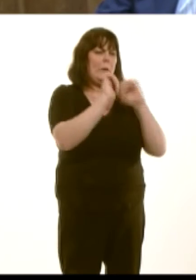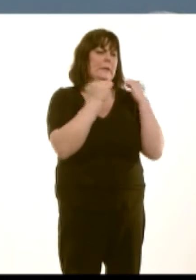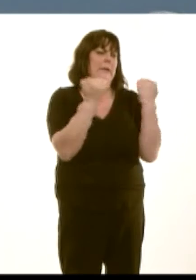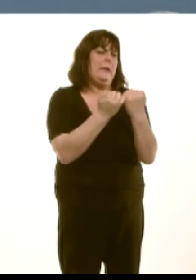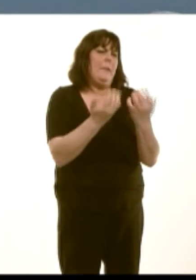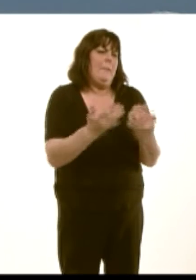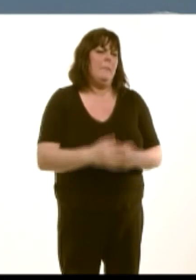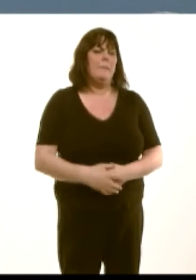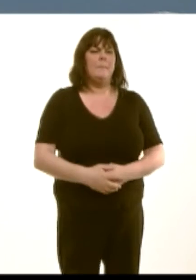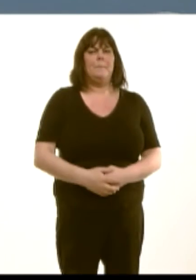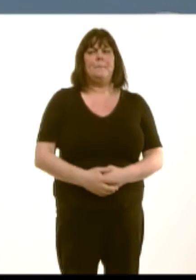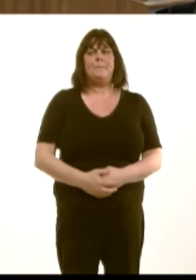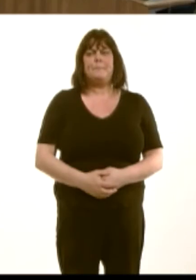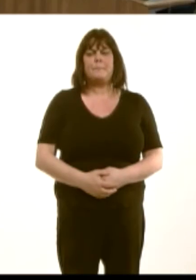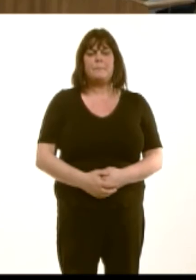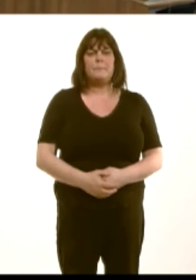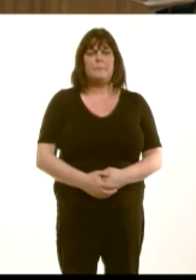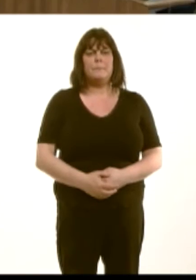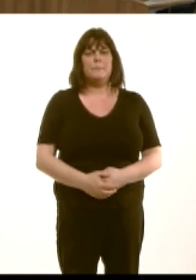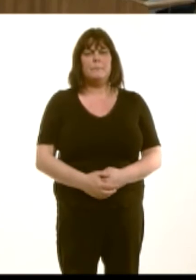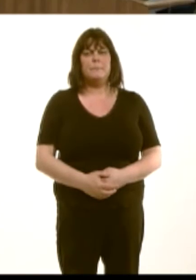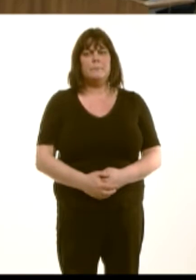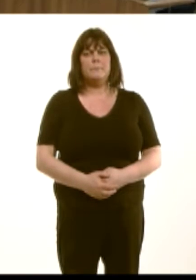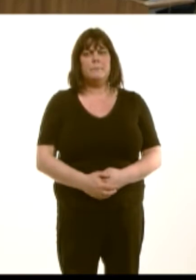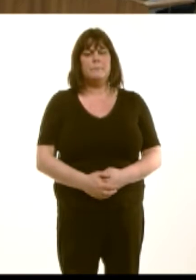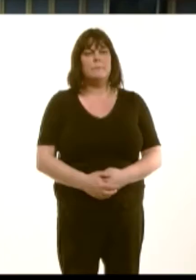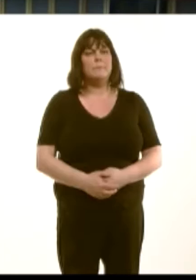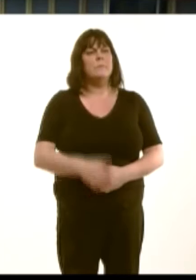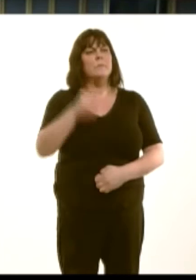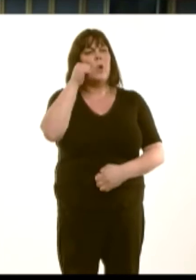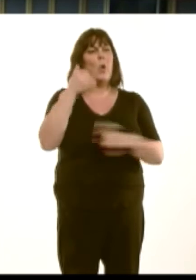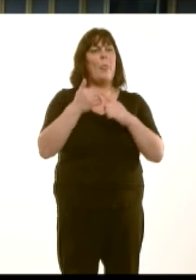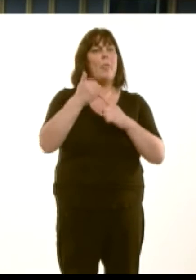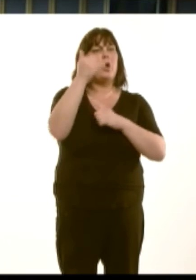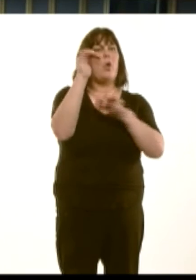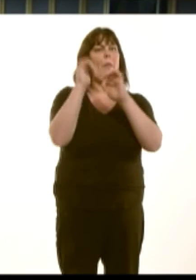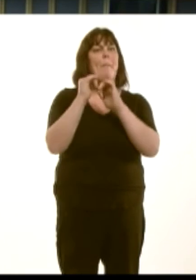Mike Hedges: As somebody who also stood on the north bank at the Vetch Field in the dark